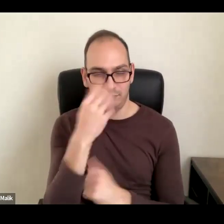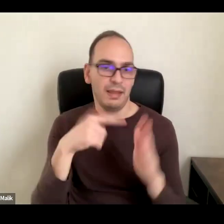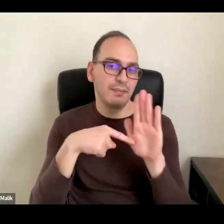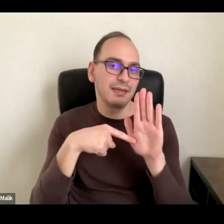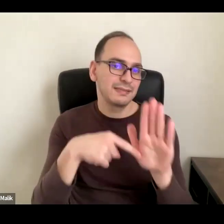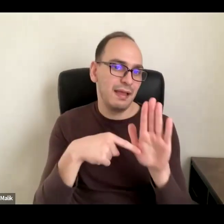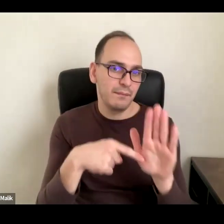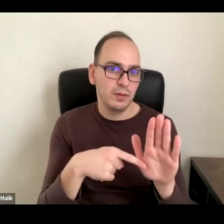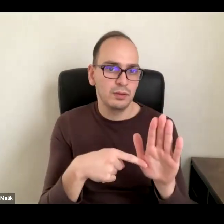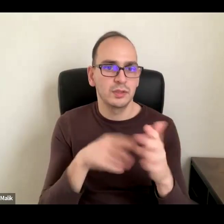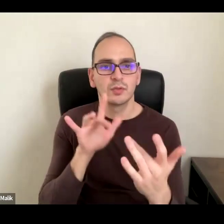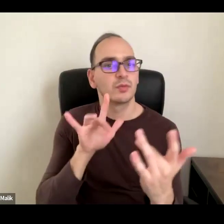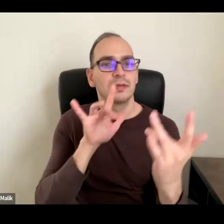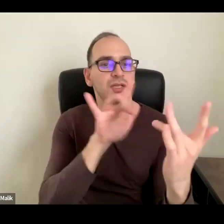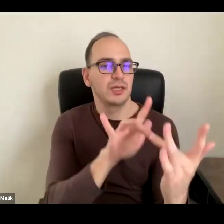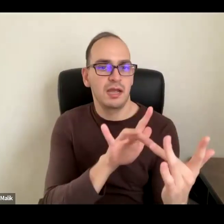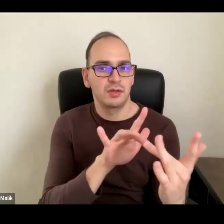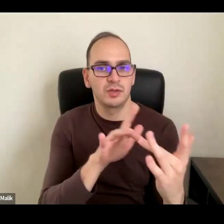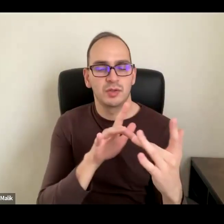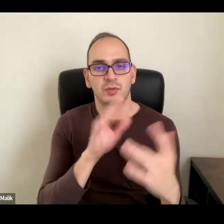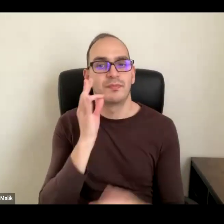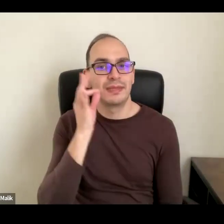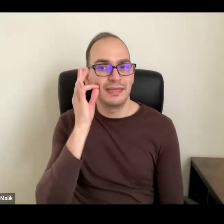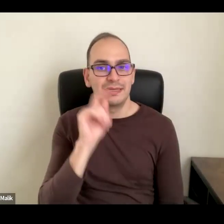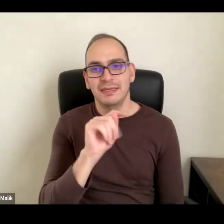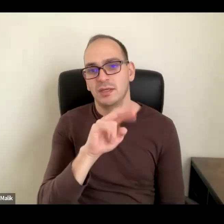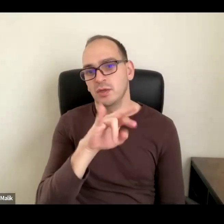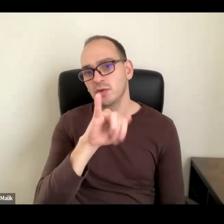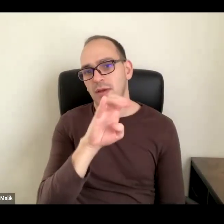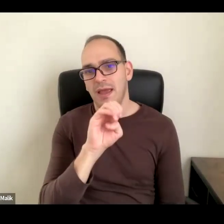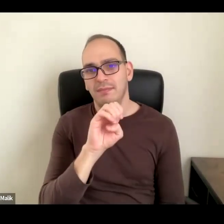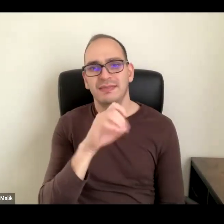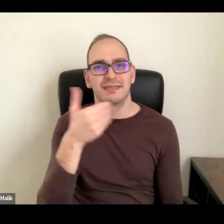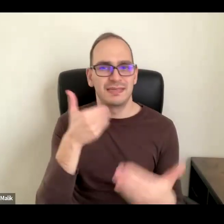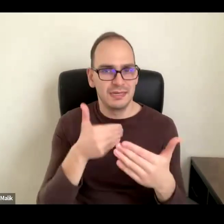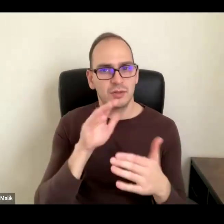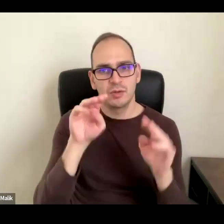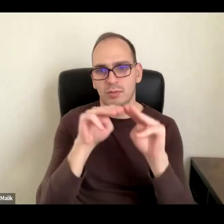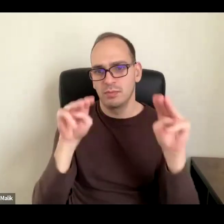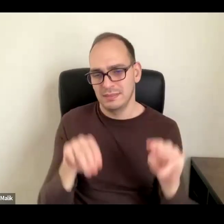that is reaching out to an Indian Tribe that is located near where your museum is.